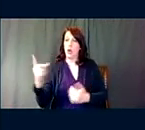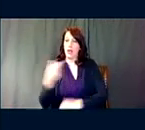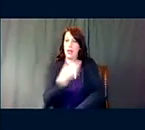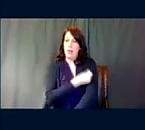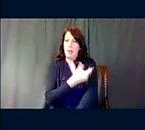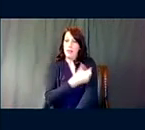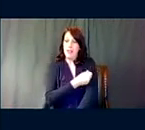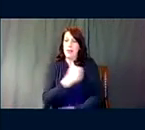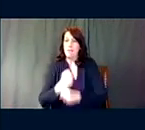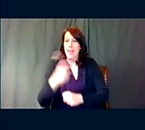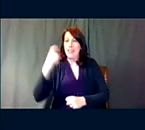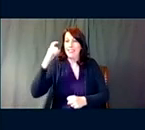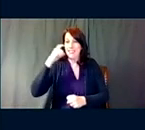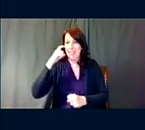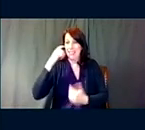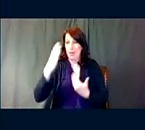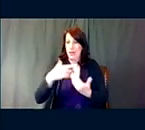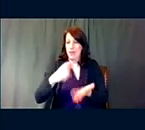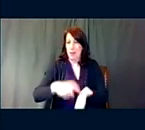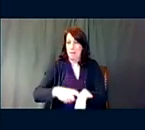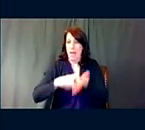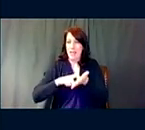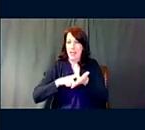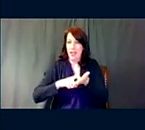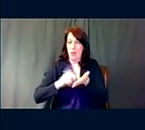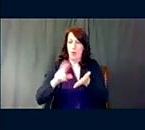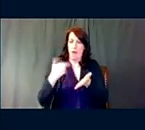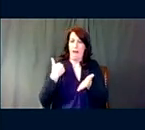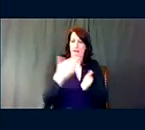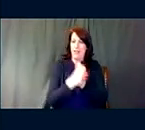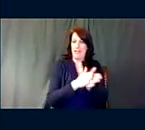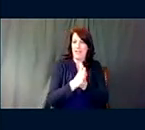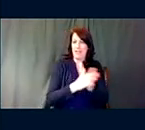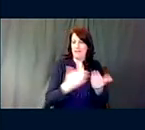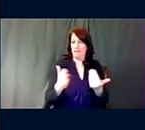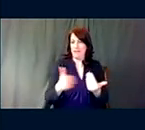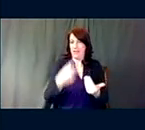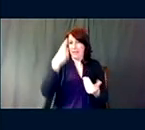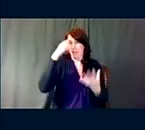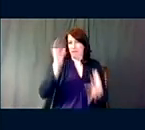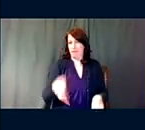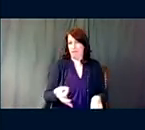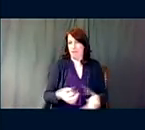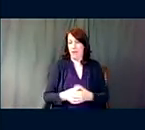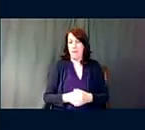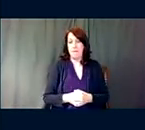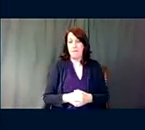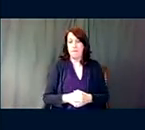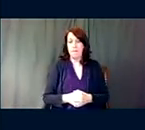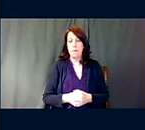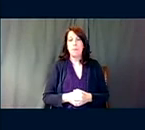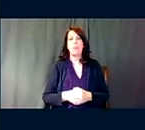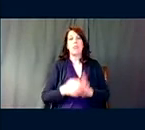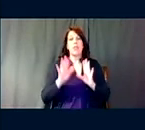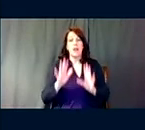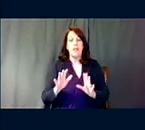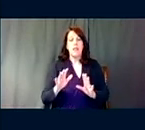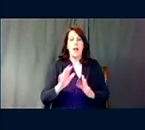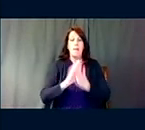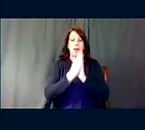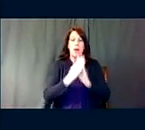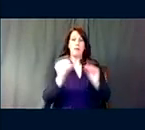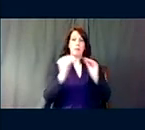CHILDHOOD MINUTES, --